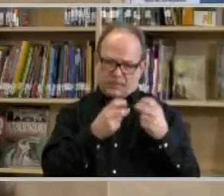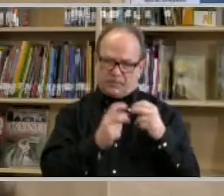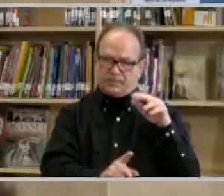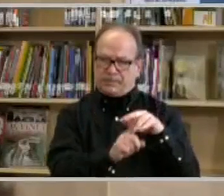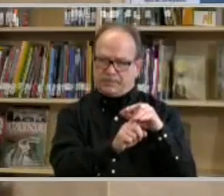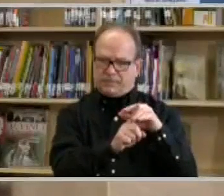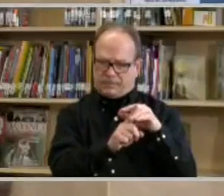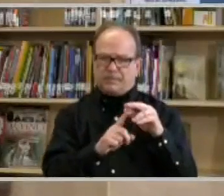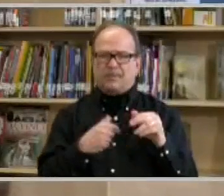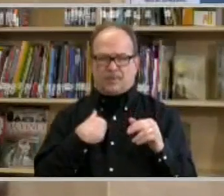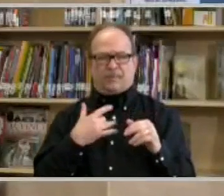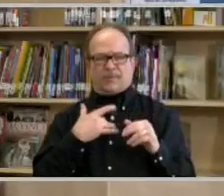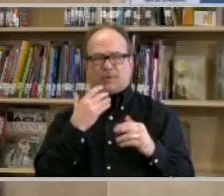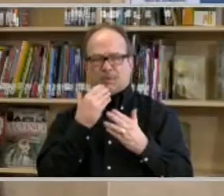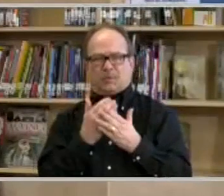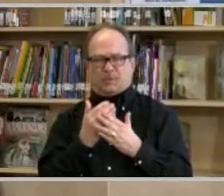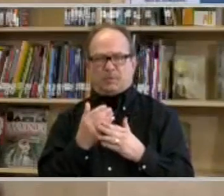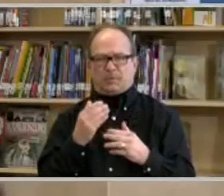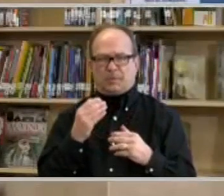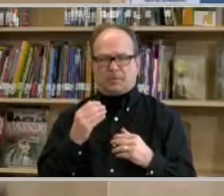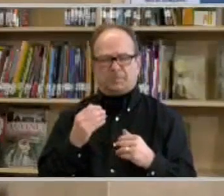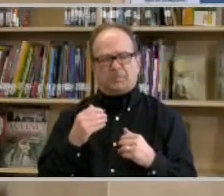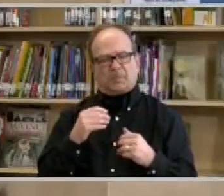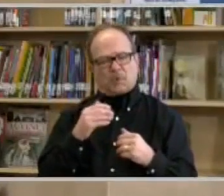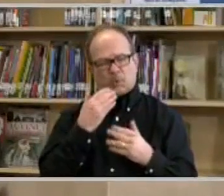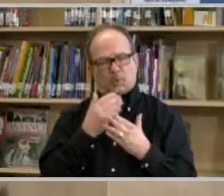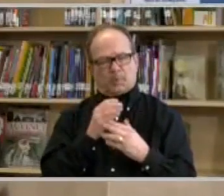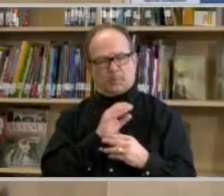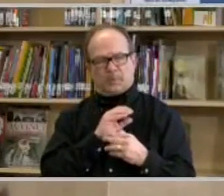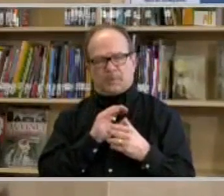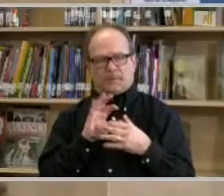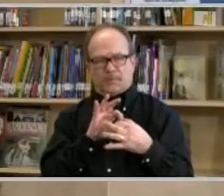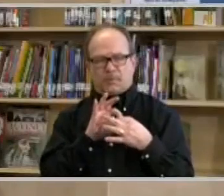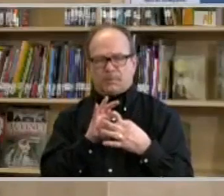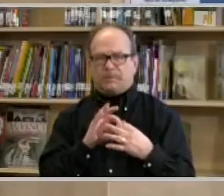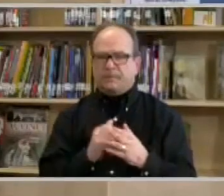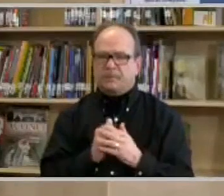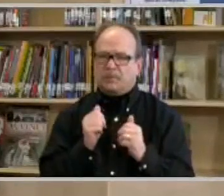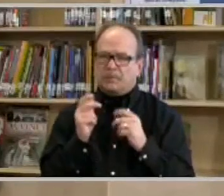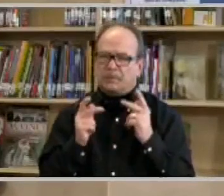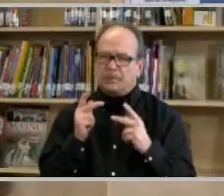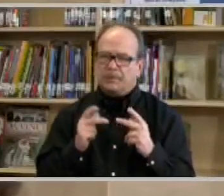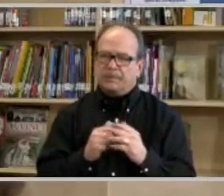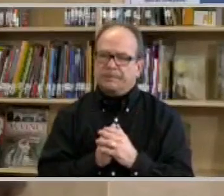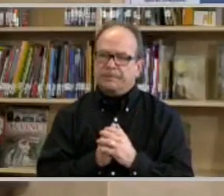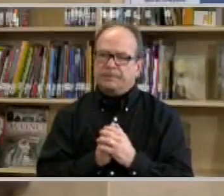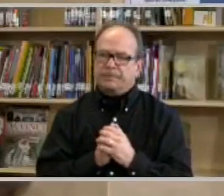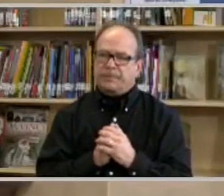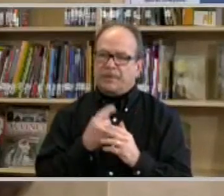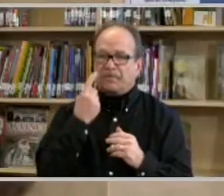THAT PEOPLE HAVE THE CONFIDENCE